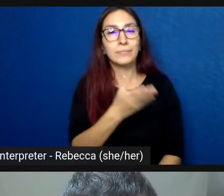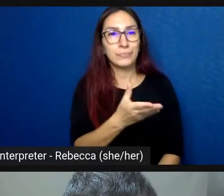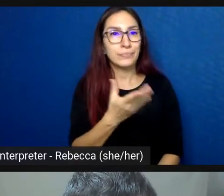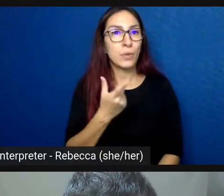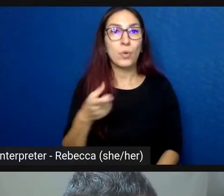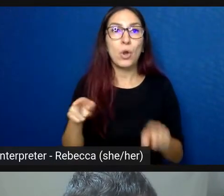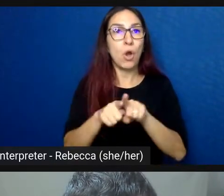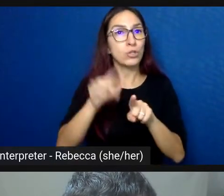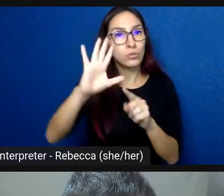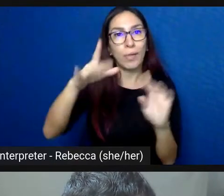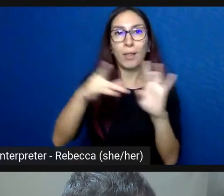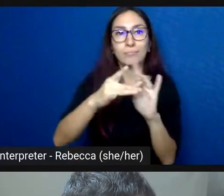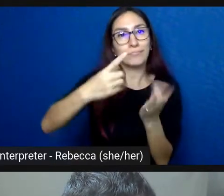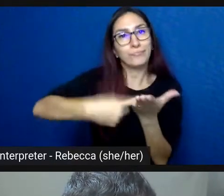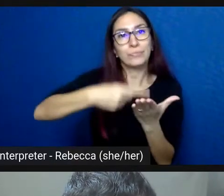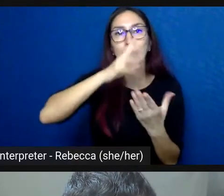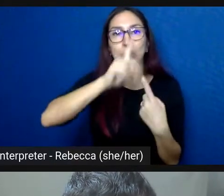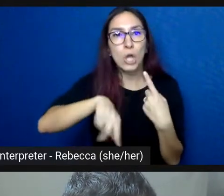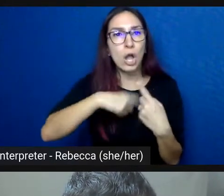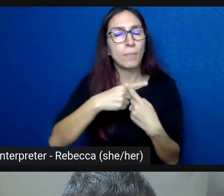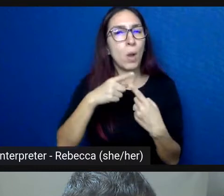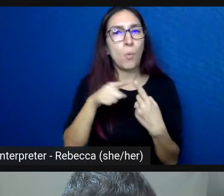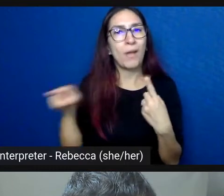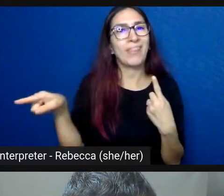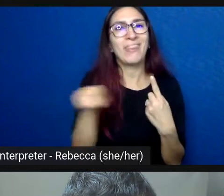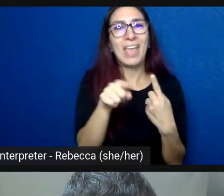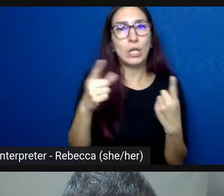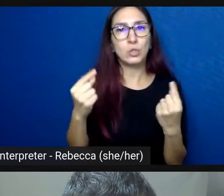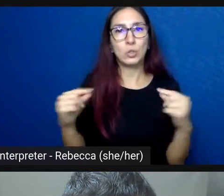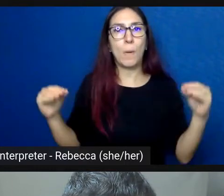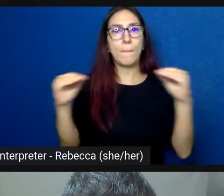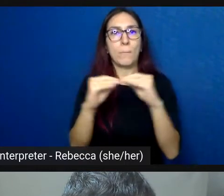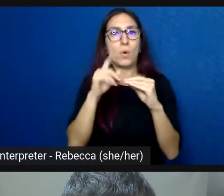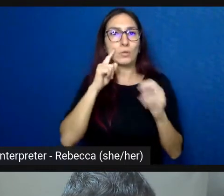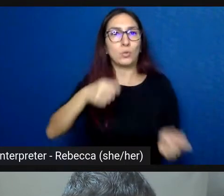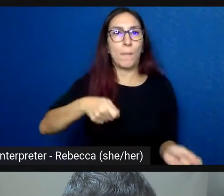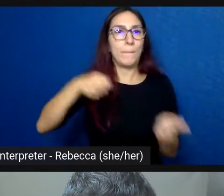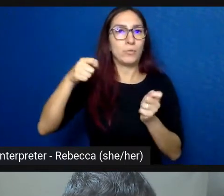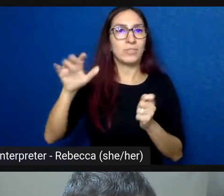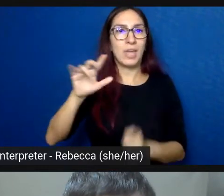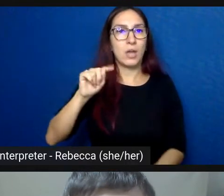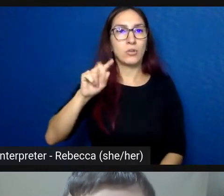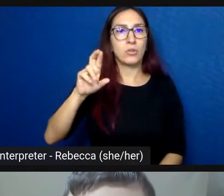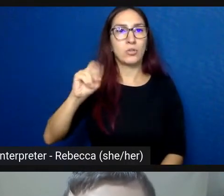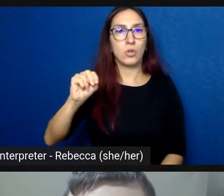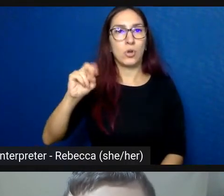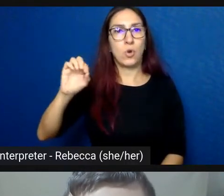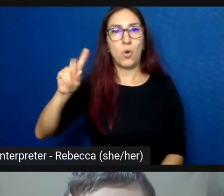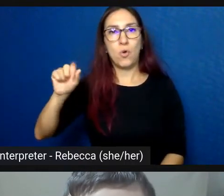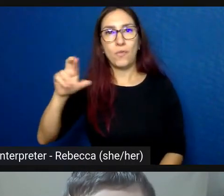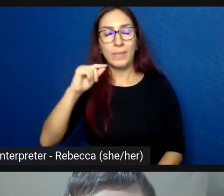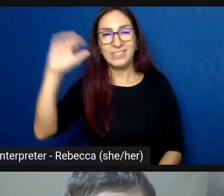what they could do more to boost their turnover because they missed a lot of corners.